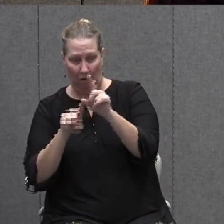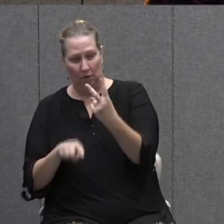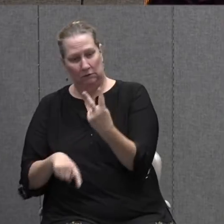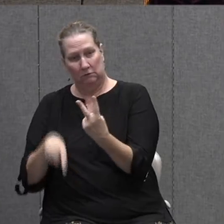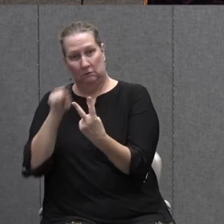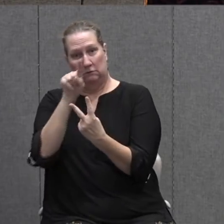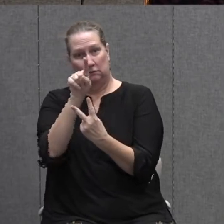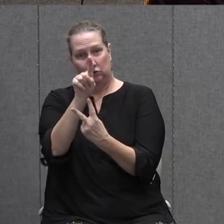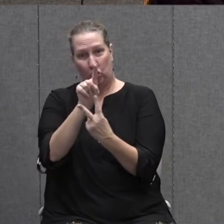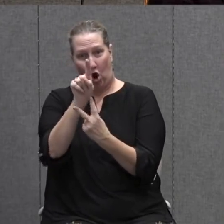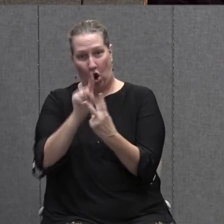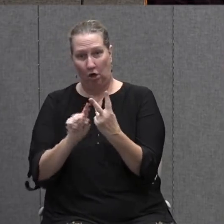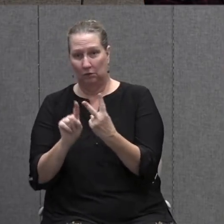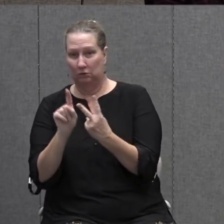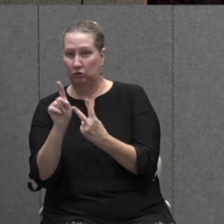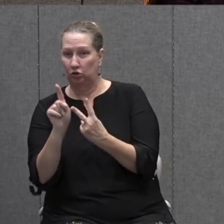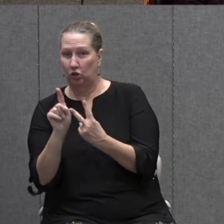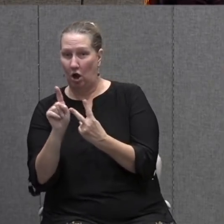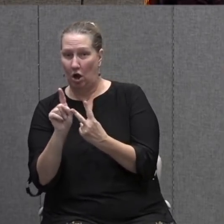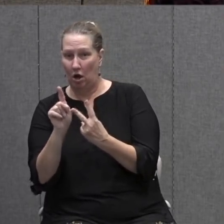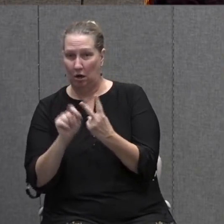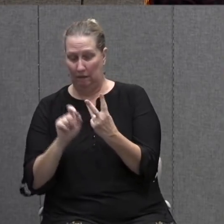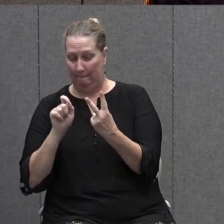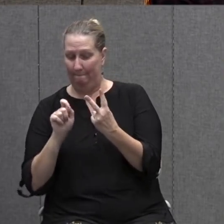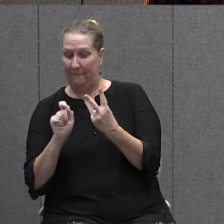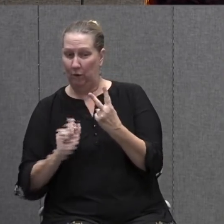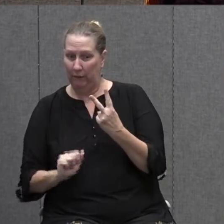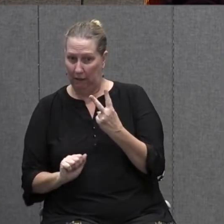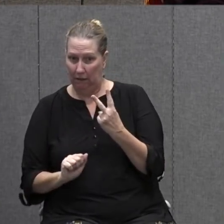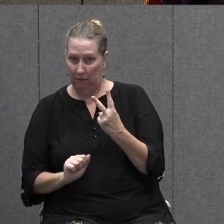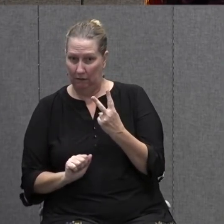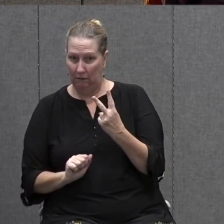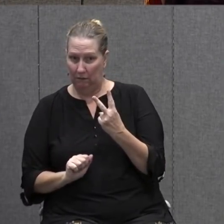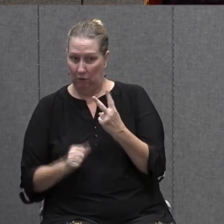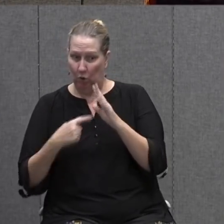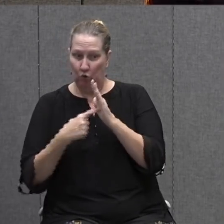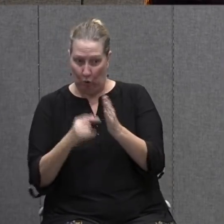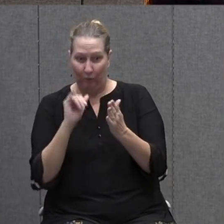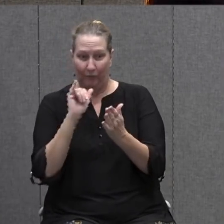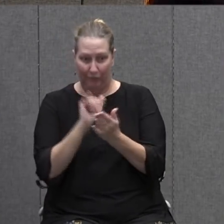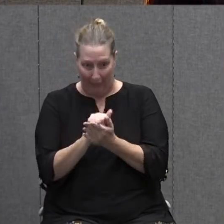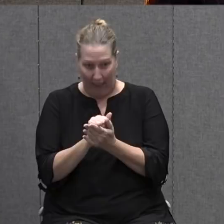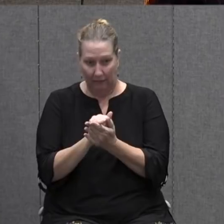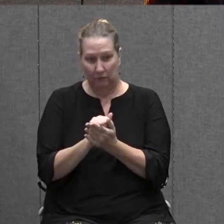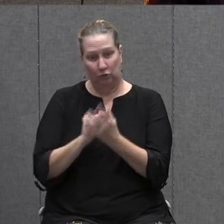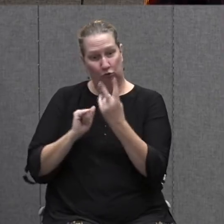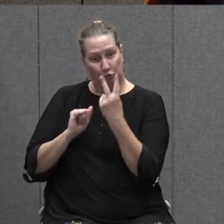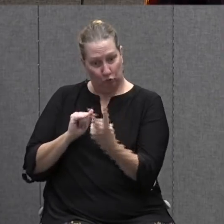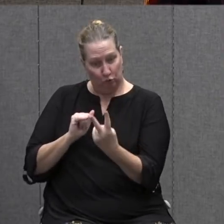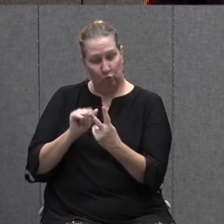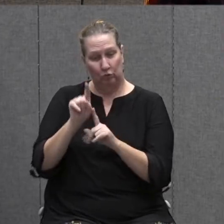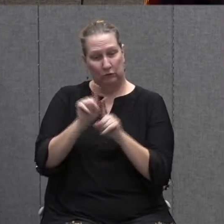and share it with other people, your siblings, family. Maybe draw it, take a picture, send it on a smartphone